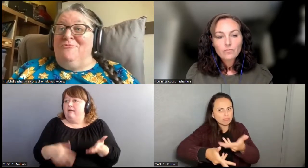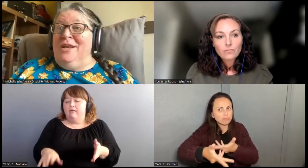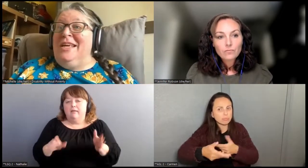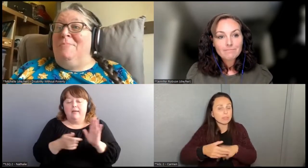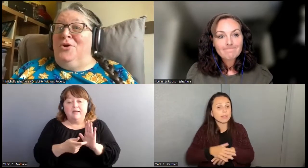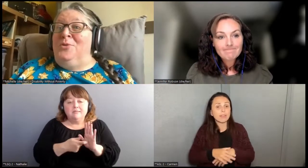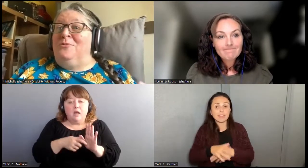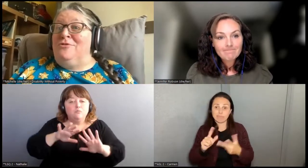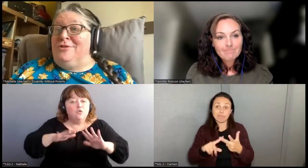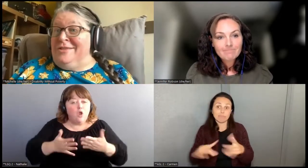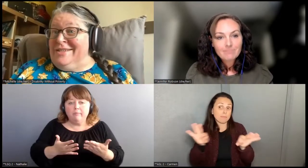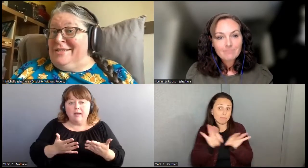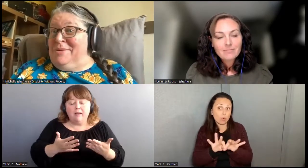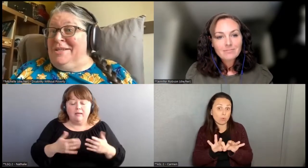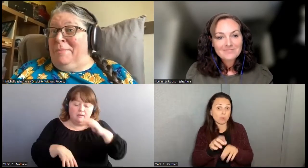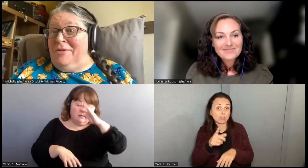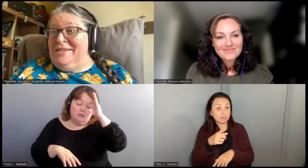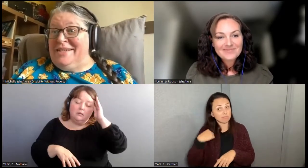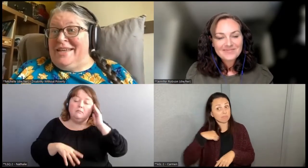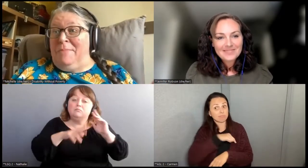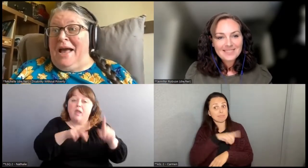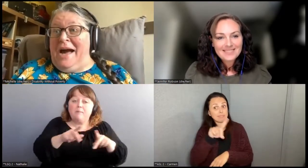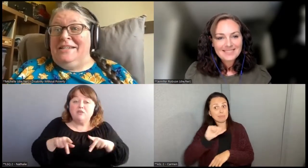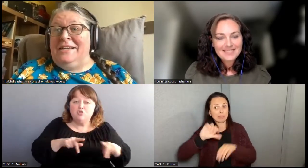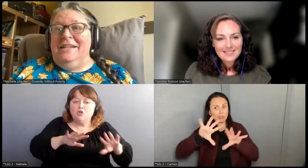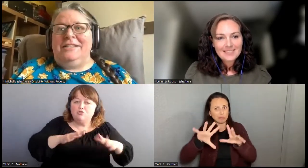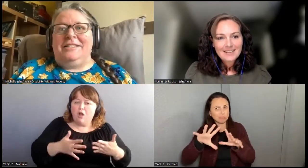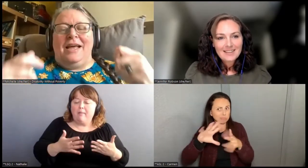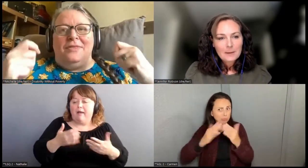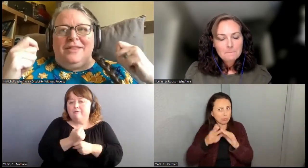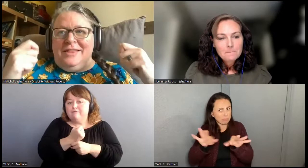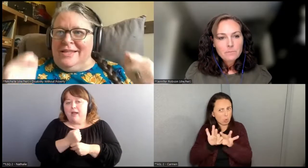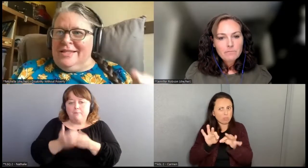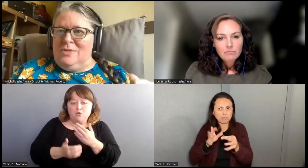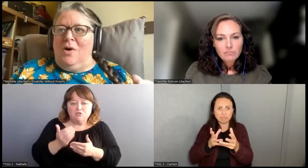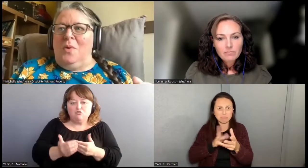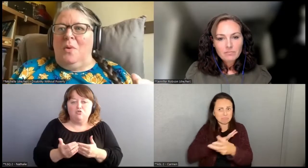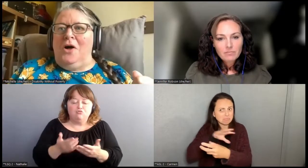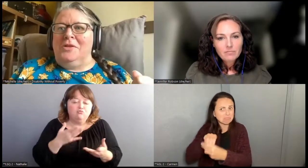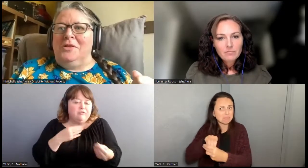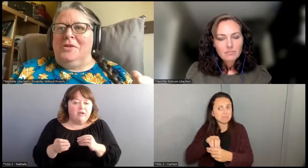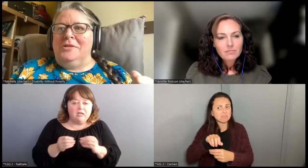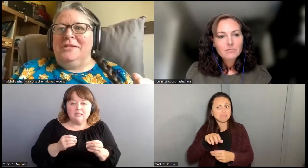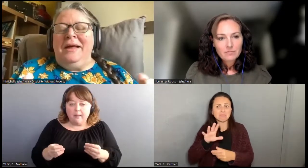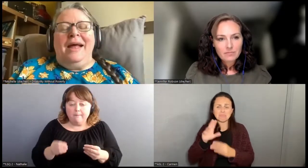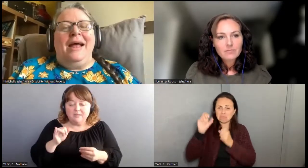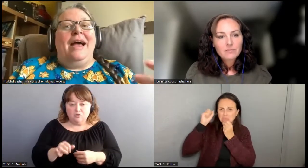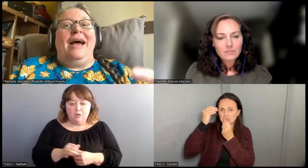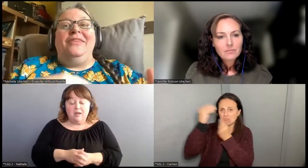REALLY IMPORTANT FOR US AS A DISABILITY COMMUNITY TO GET BEHIND TO SAY THIS IS WHAT WE WANT.